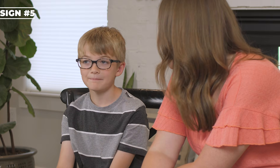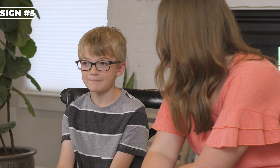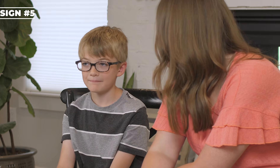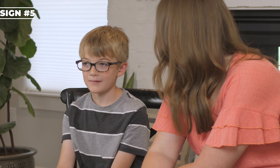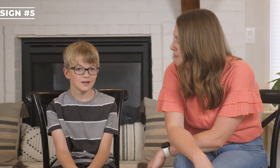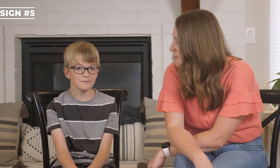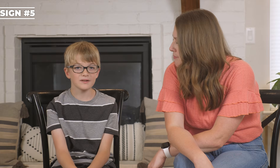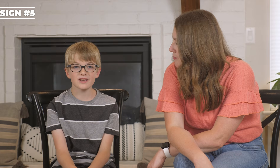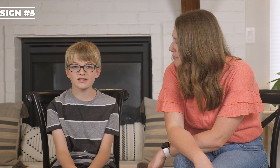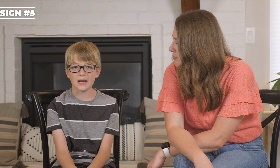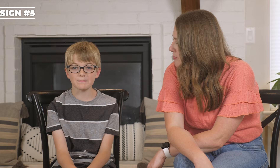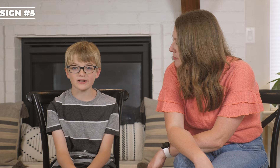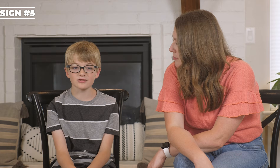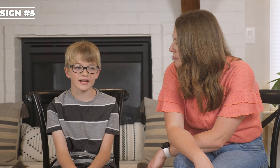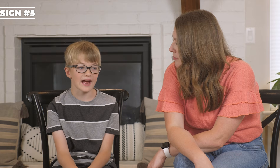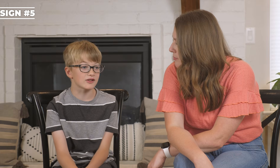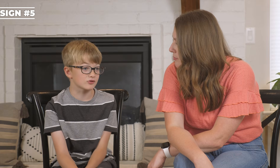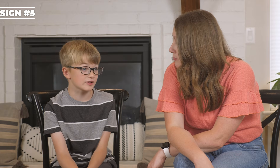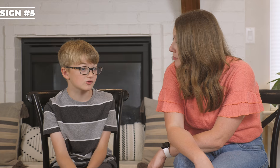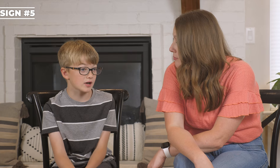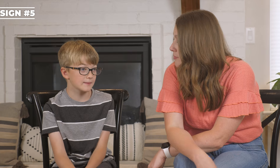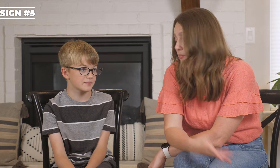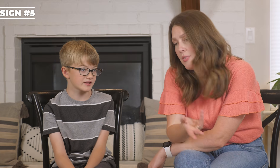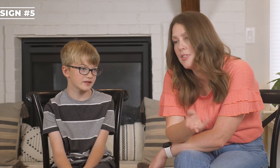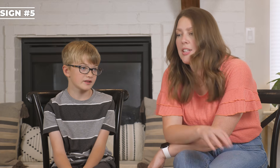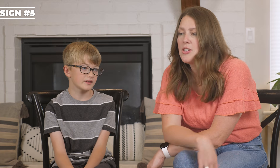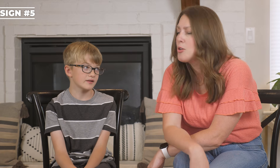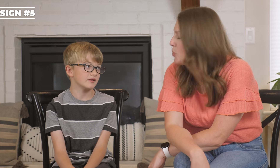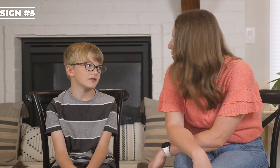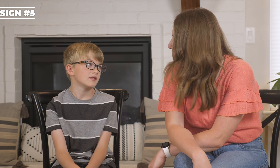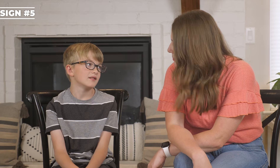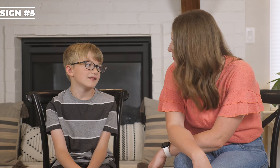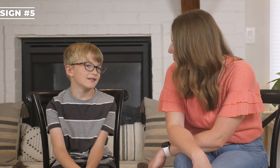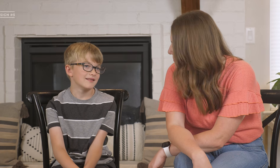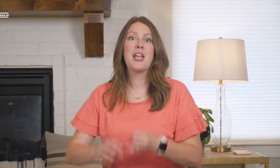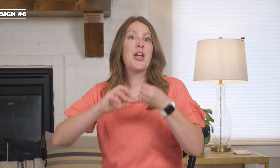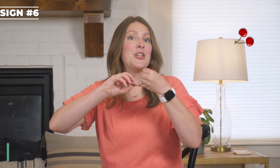I agree, because I barely had green grapes. That's a good point.